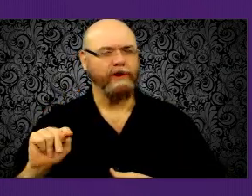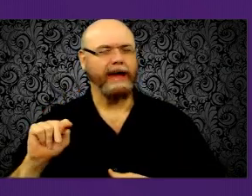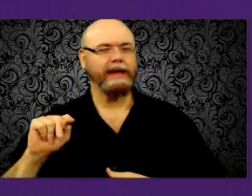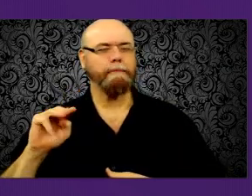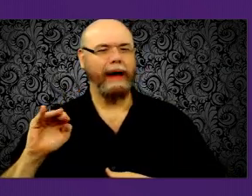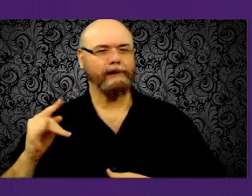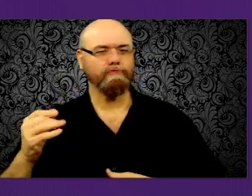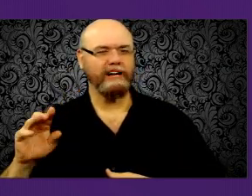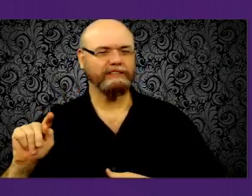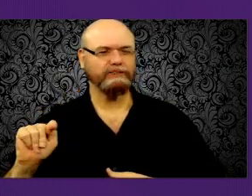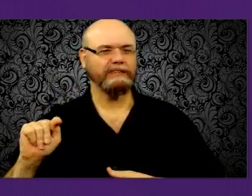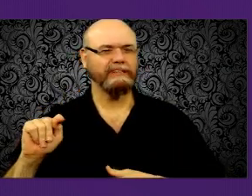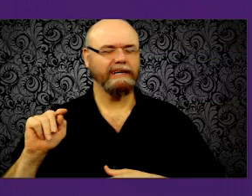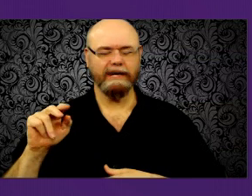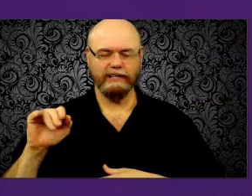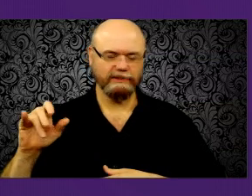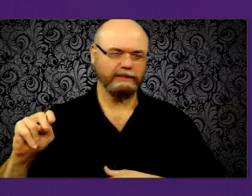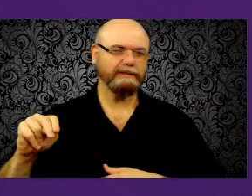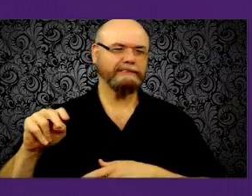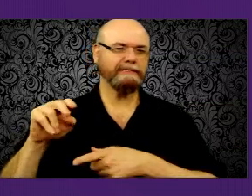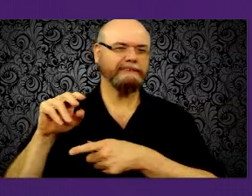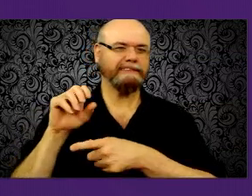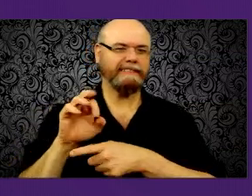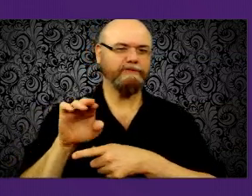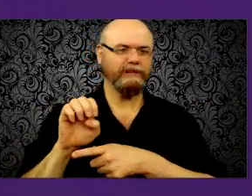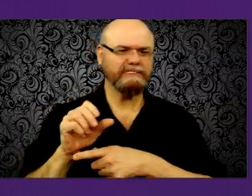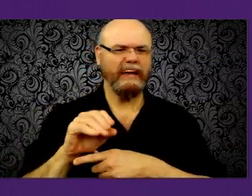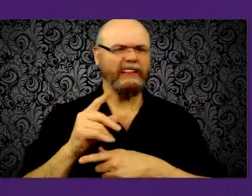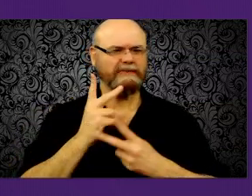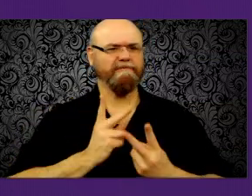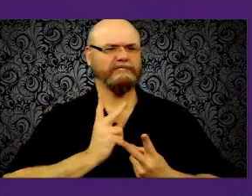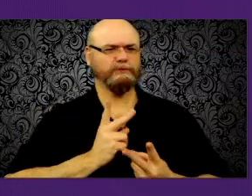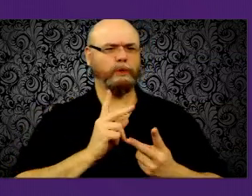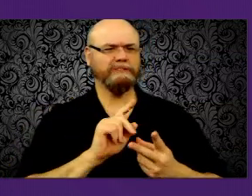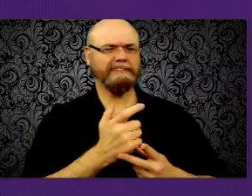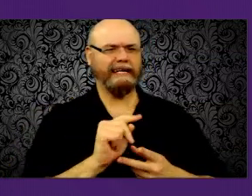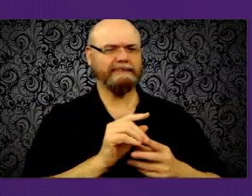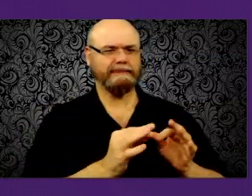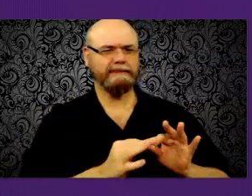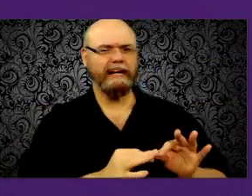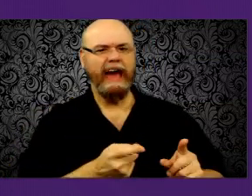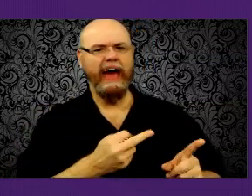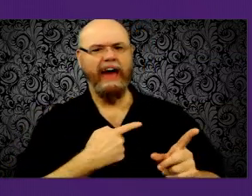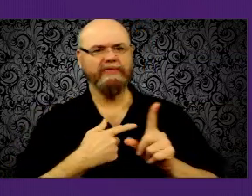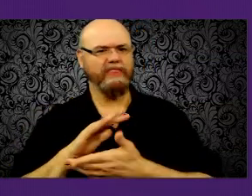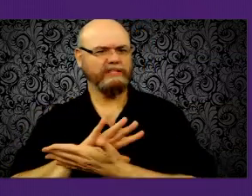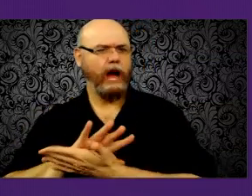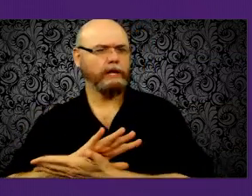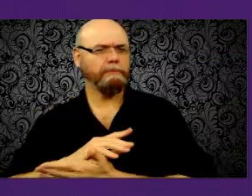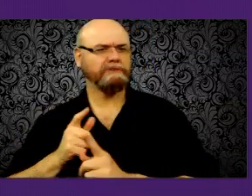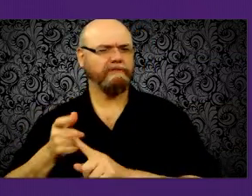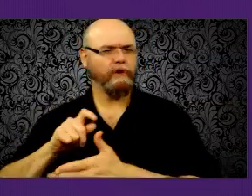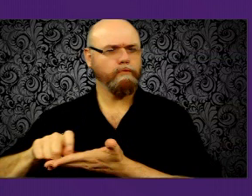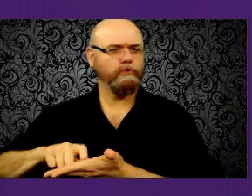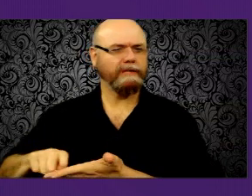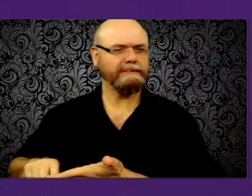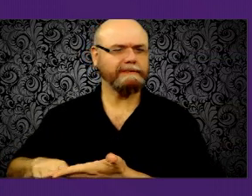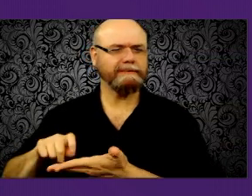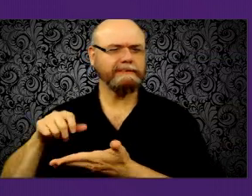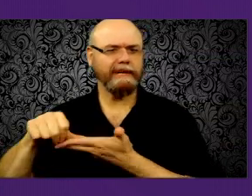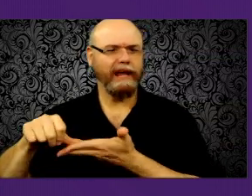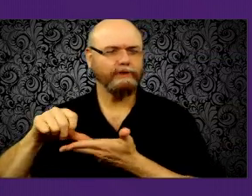and the primary documents from the Great Migration as our written text. Next slide.